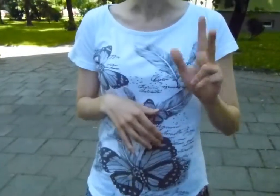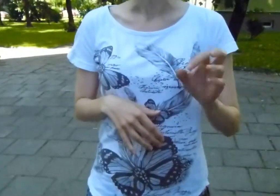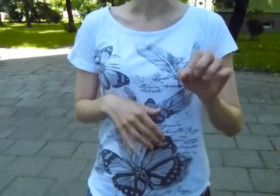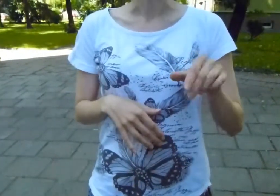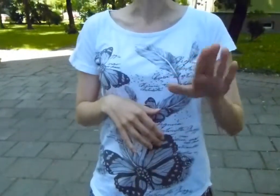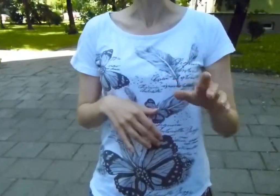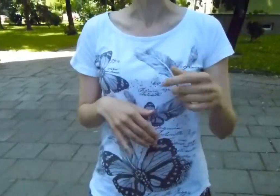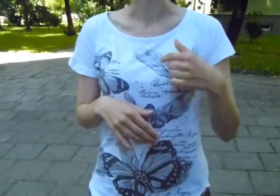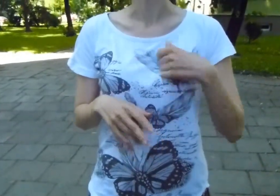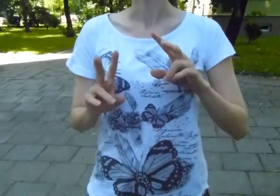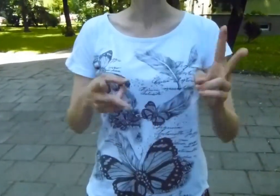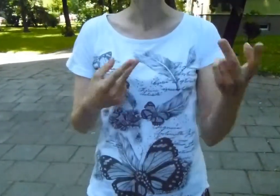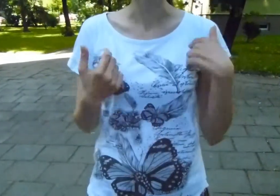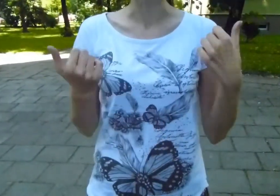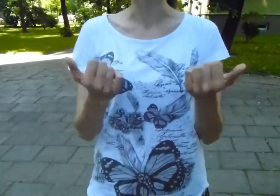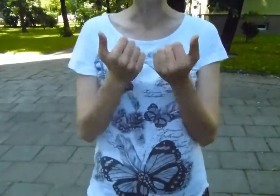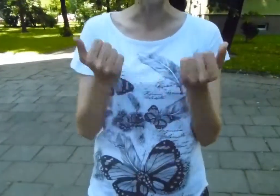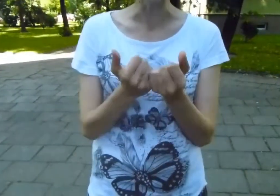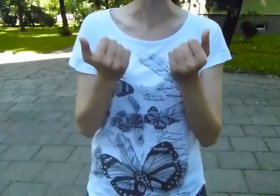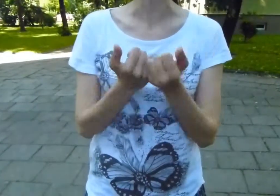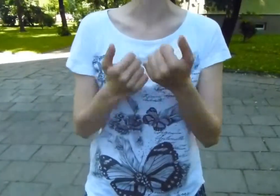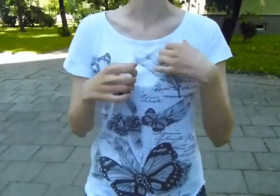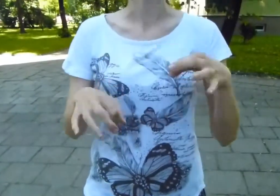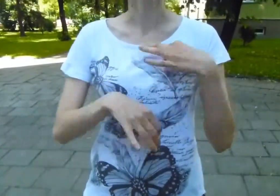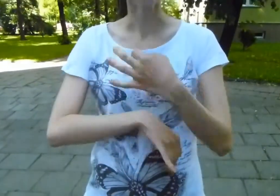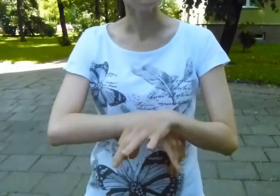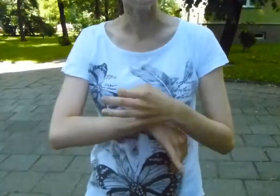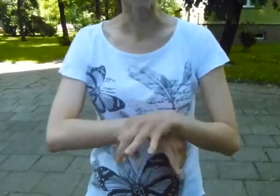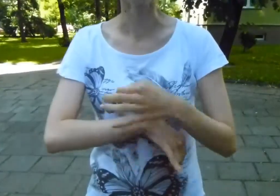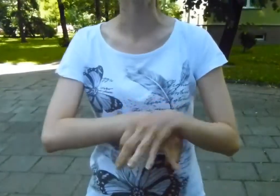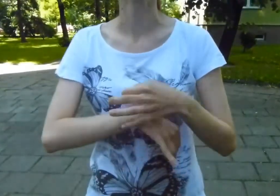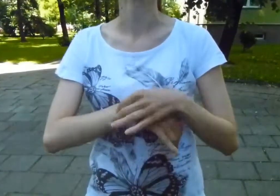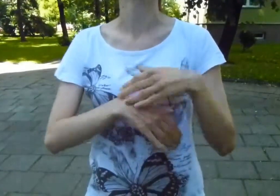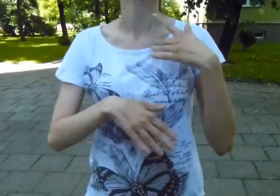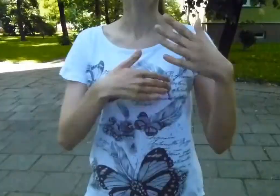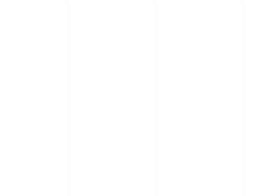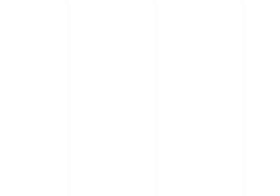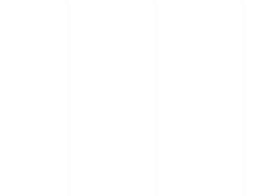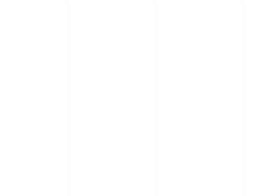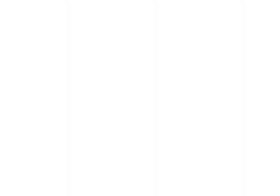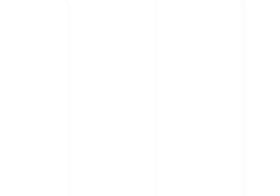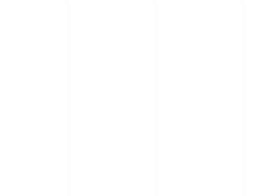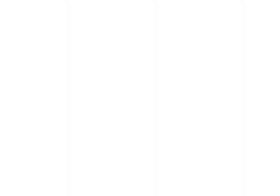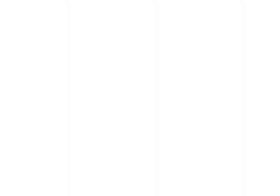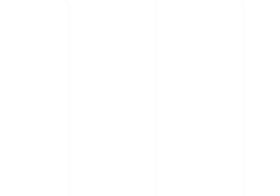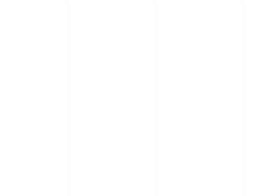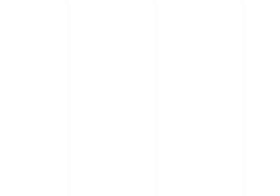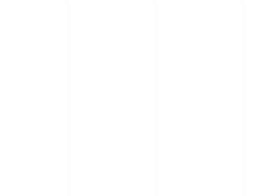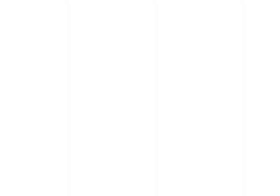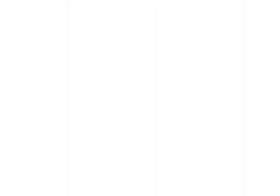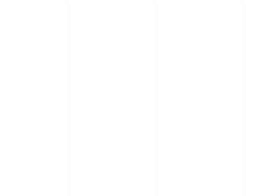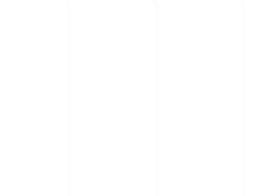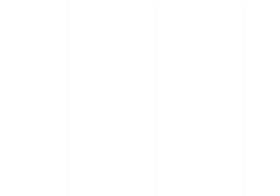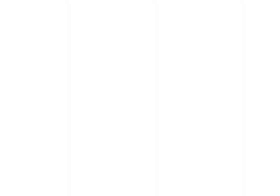Observing the way of conveying information in sign language inspired us to carry out research.